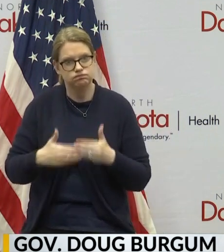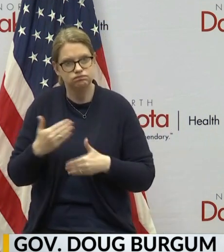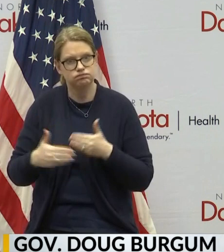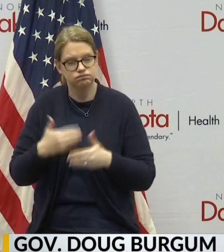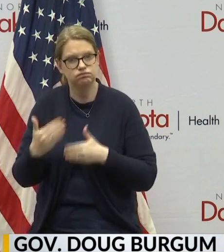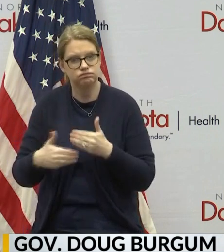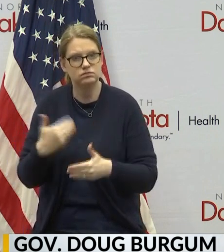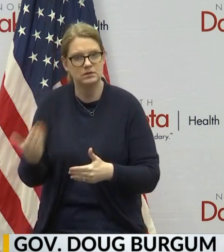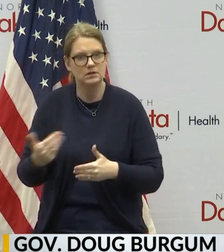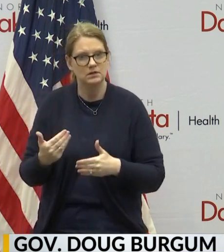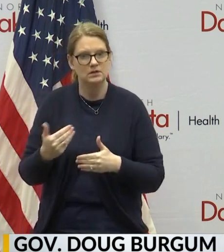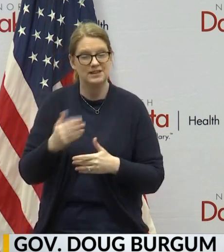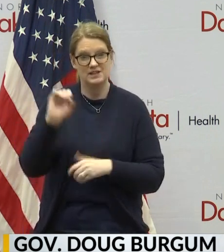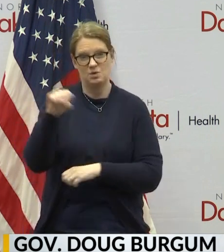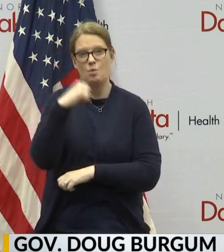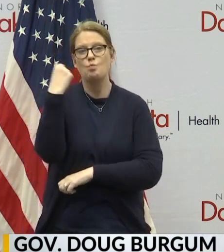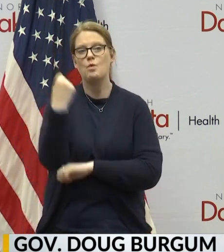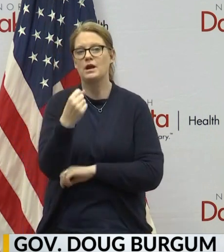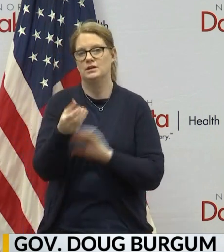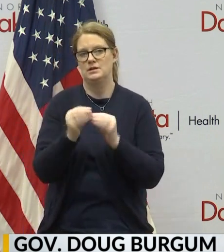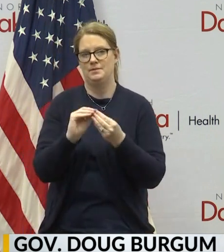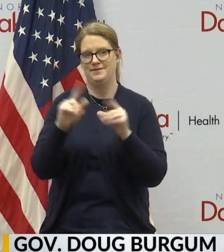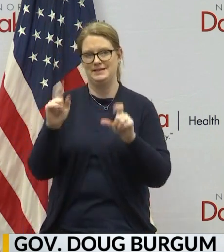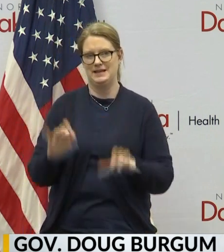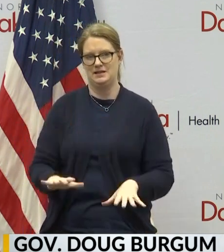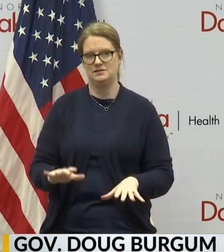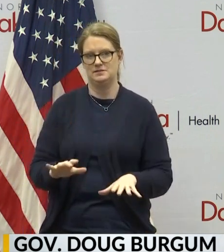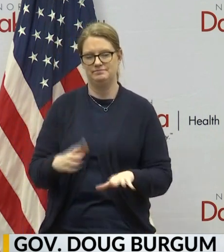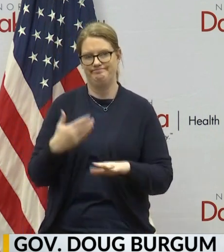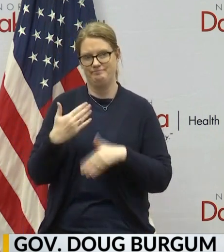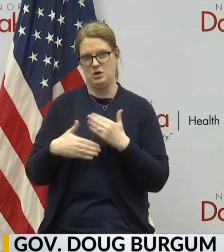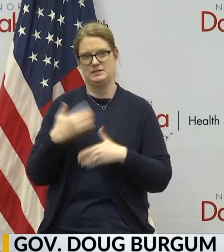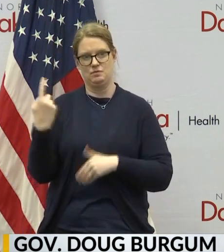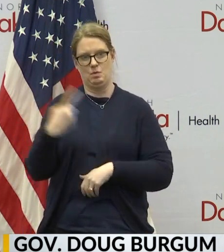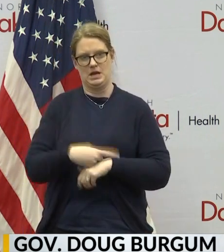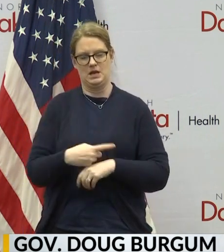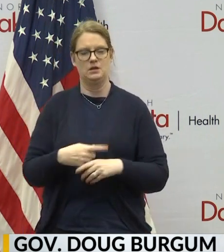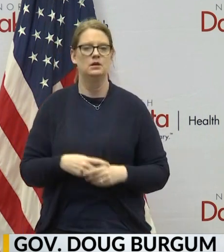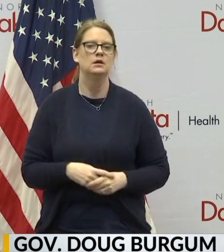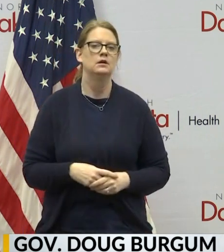REALLY PLEASE HAD THE OUR TESTING CAPABILITY CONTINUES TO